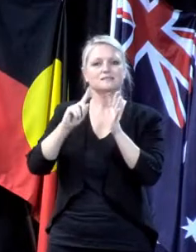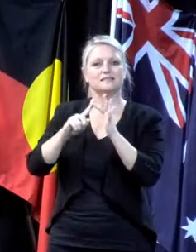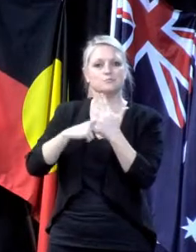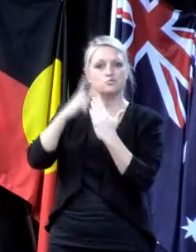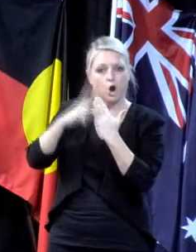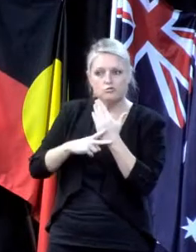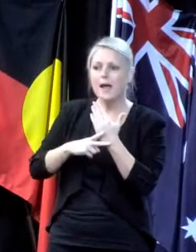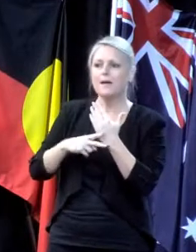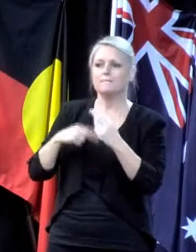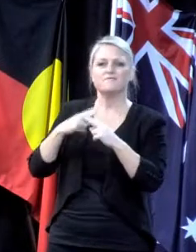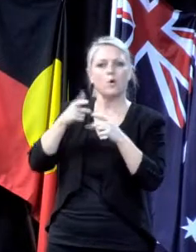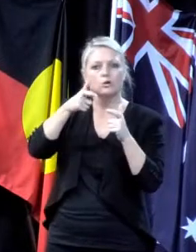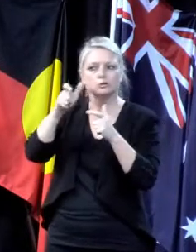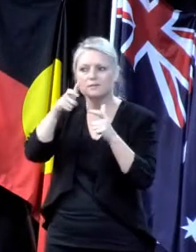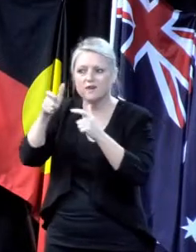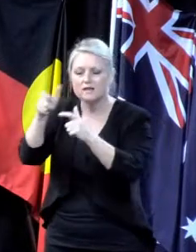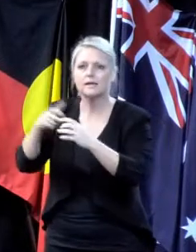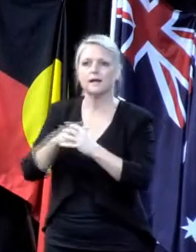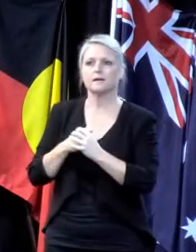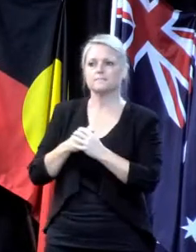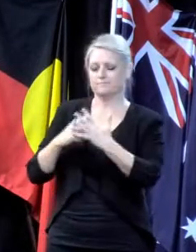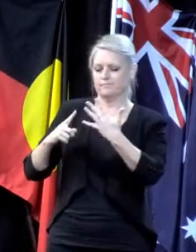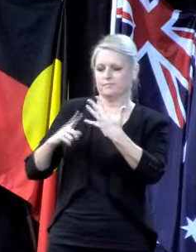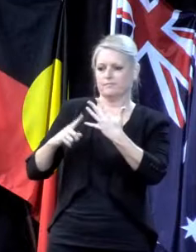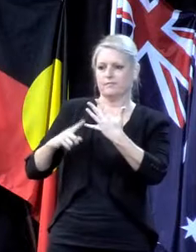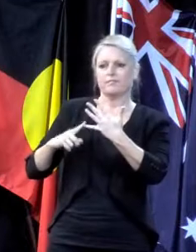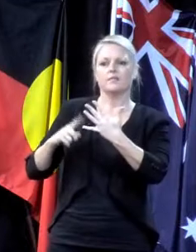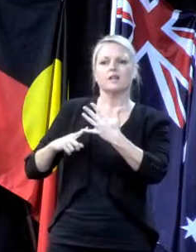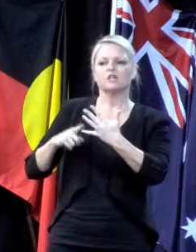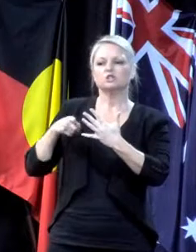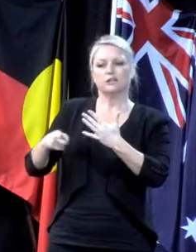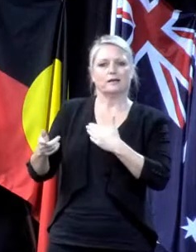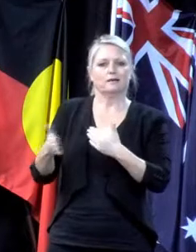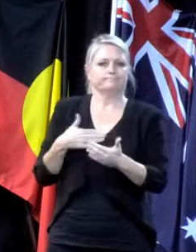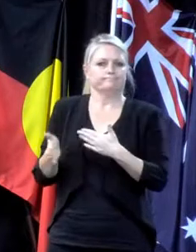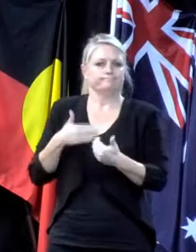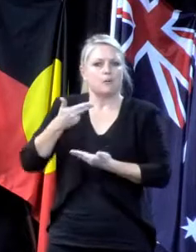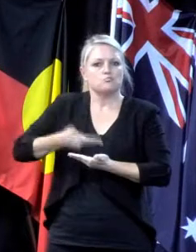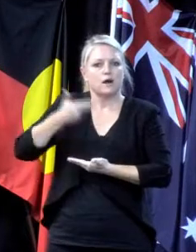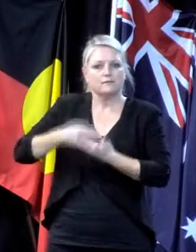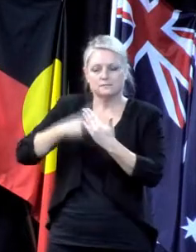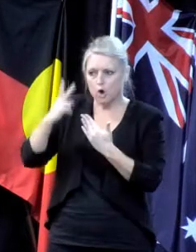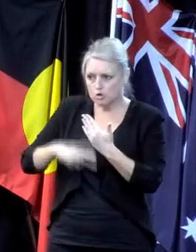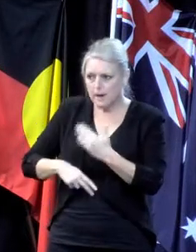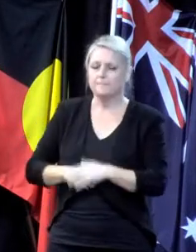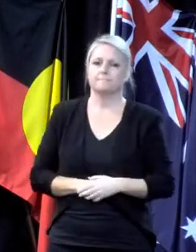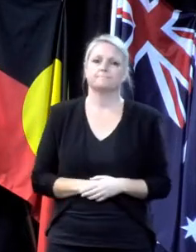And she's a person working in the breakfast program. So, yes. Thank you.